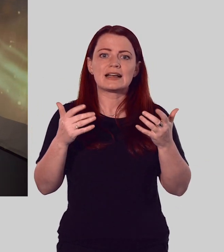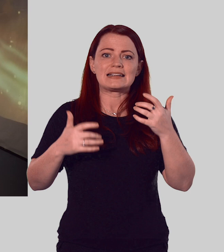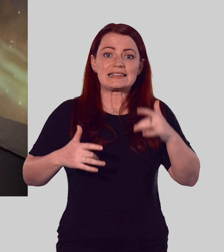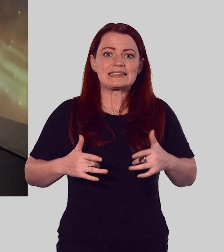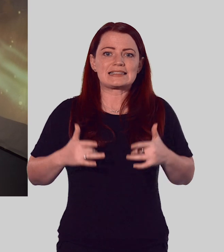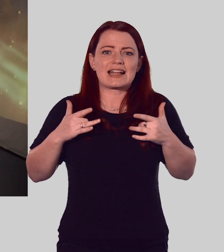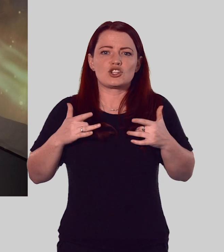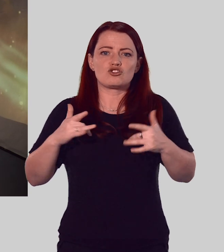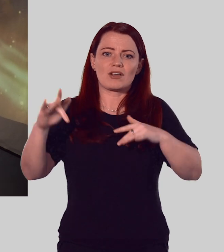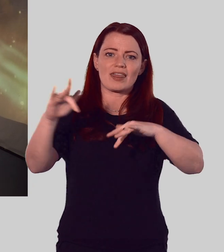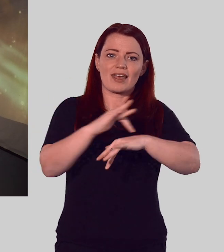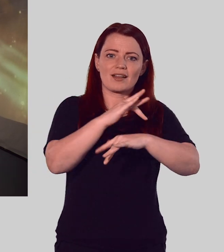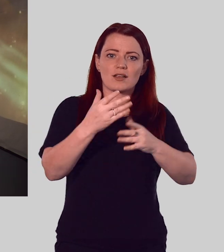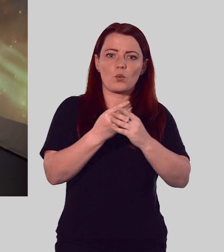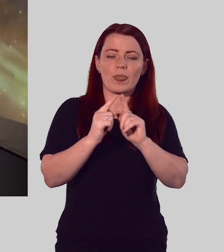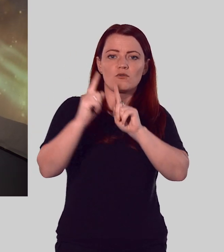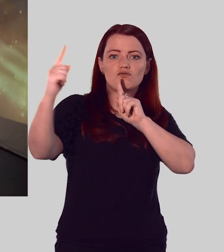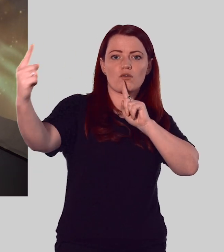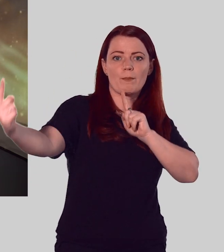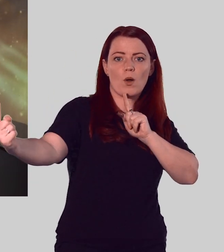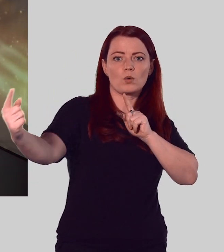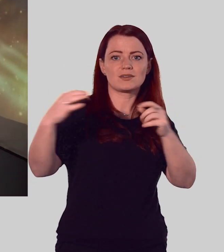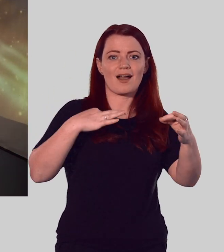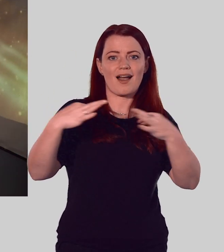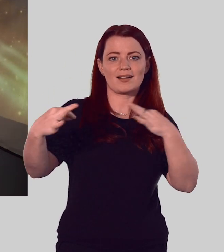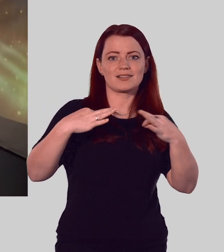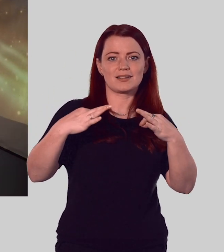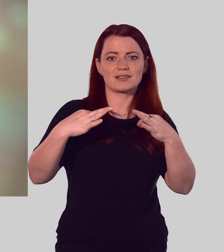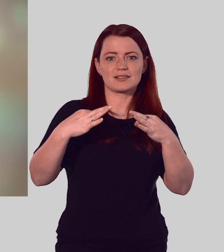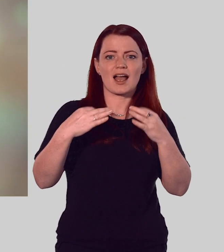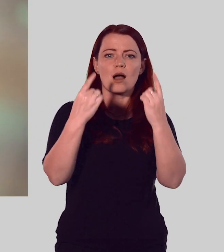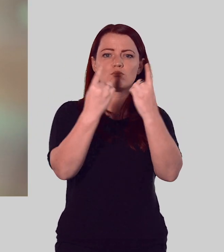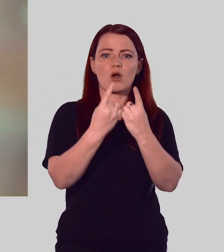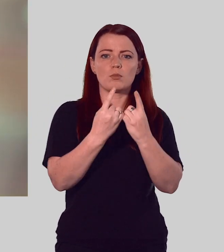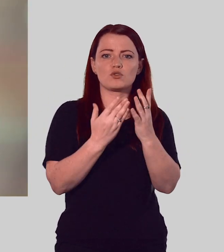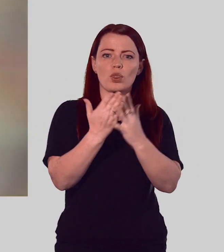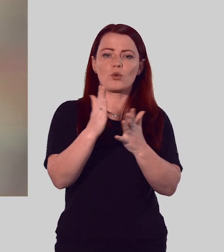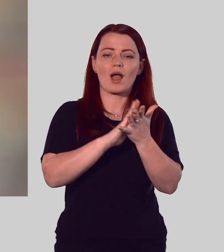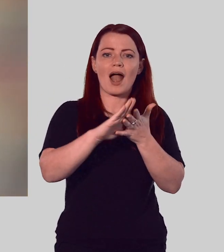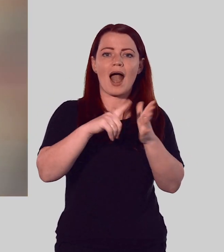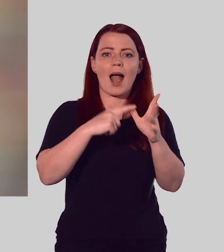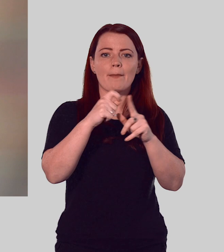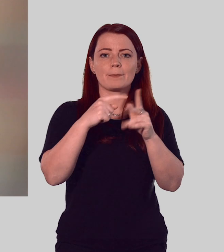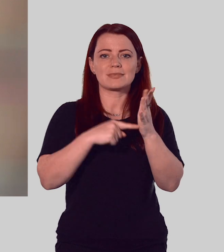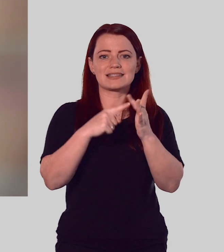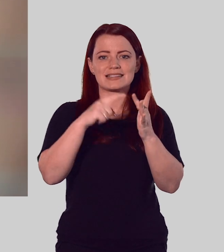and digital props via haptics. We have seen that all these methods have